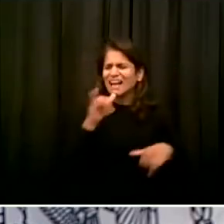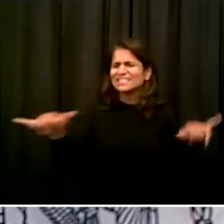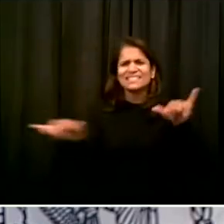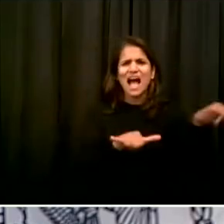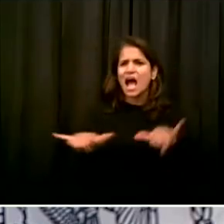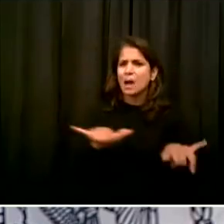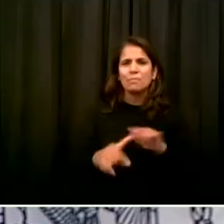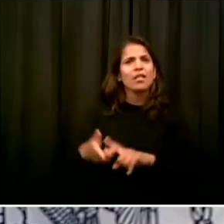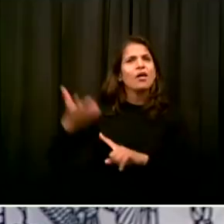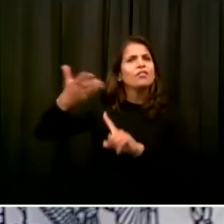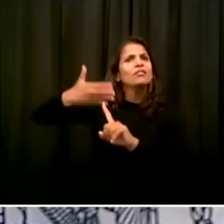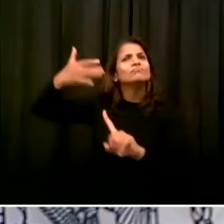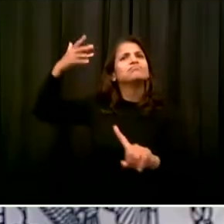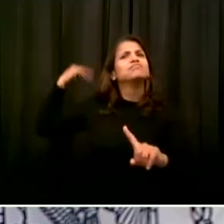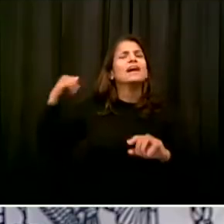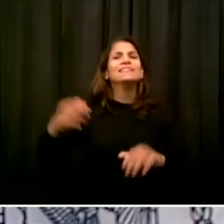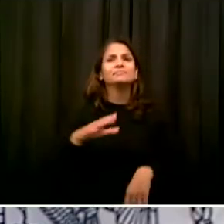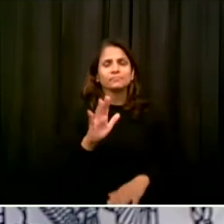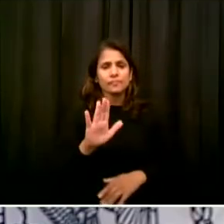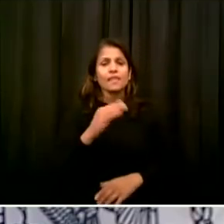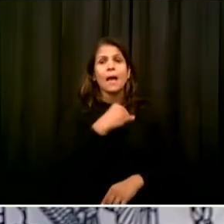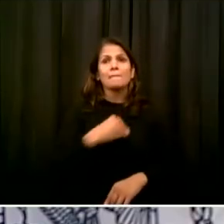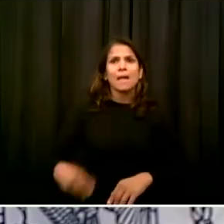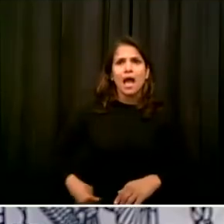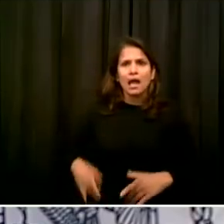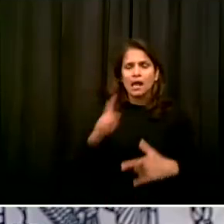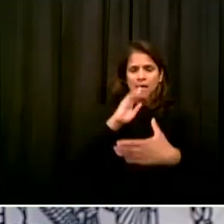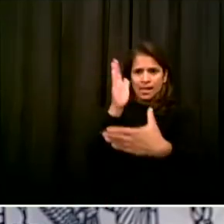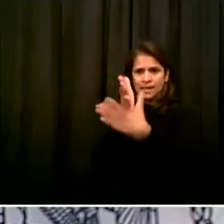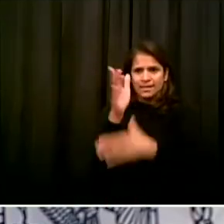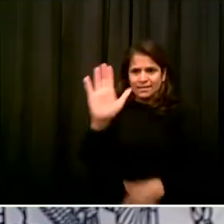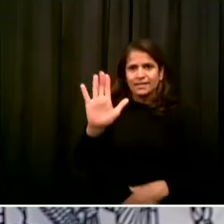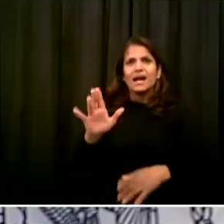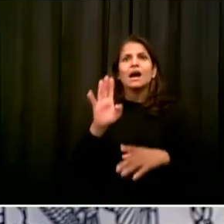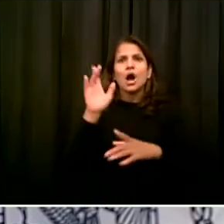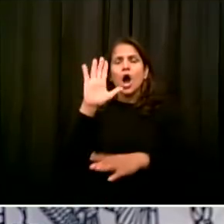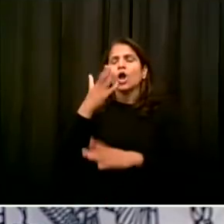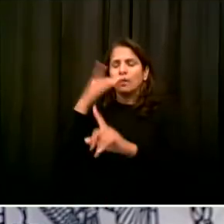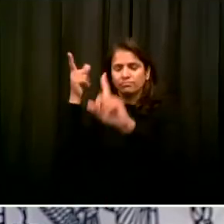IT'S THE SAME KIND OF